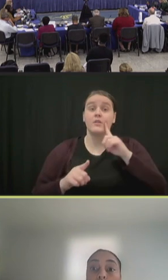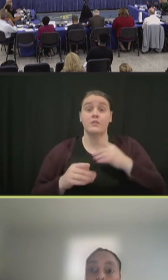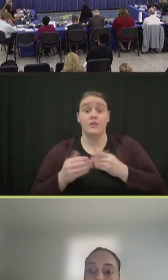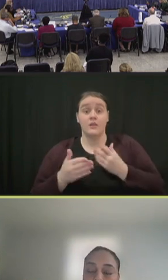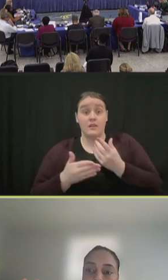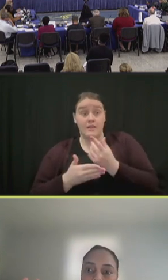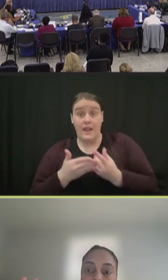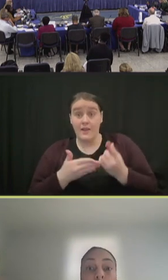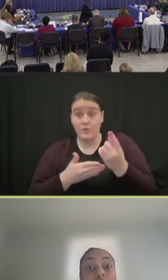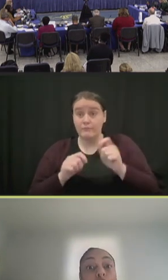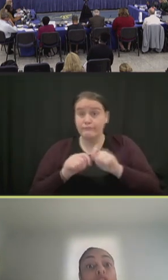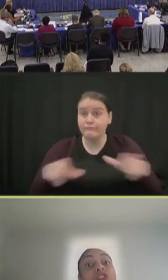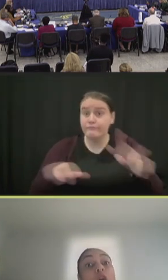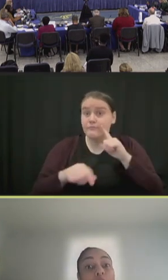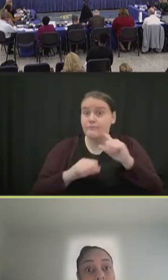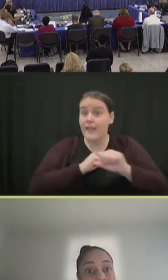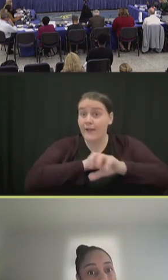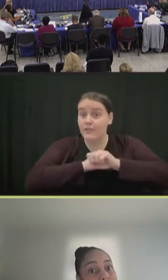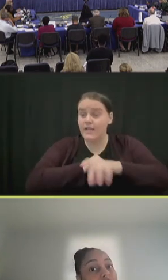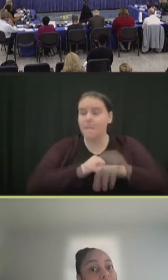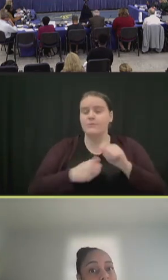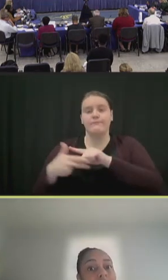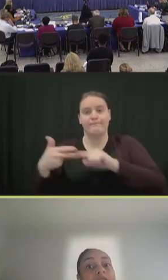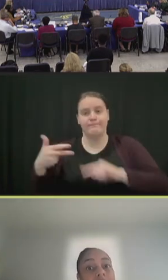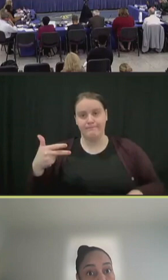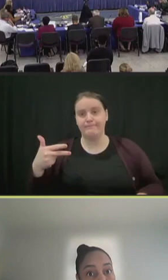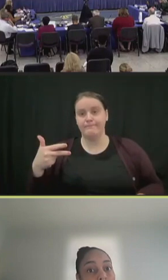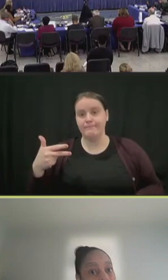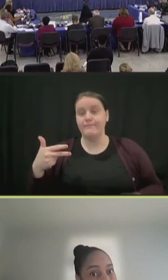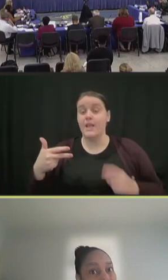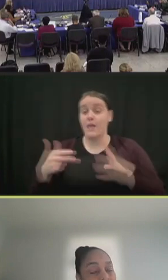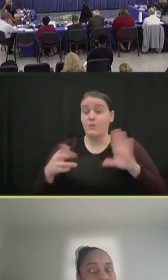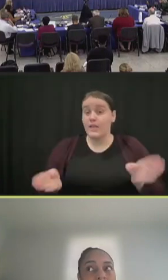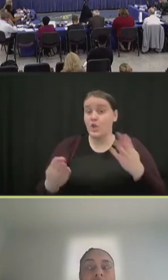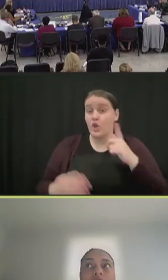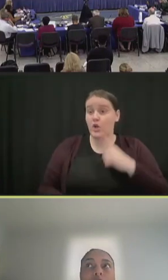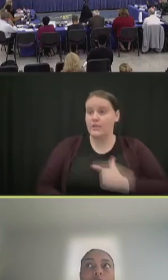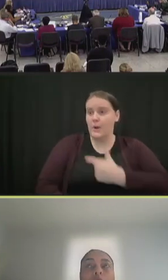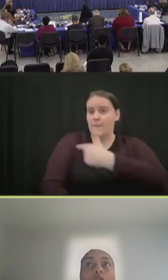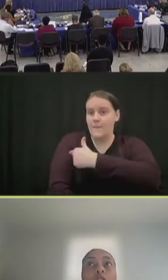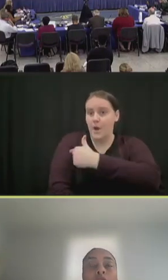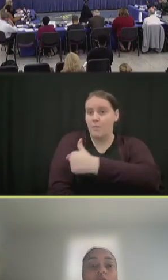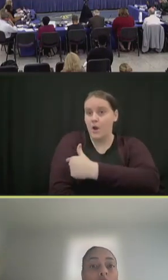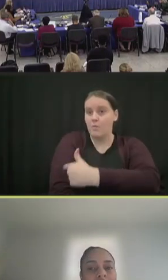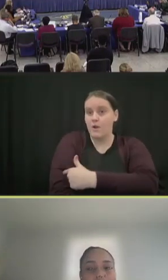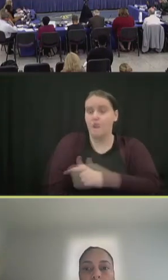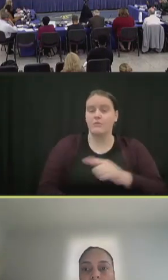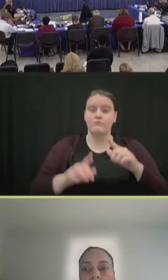And we're -- we encourage co administration and in our partnership activation. So, for example, we